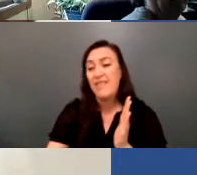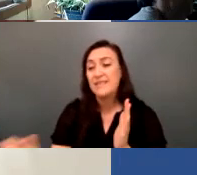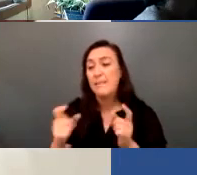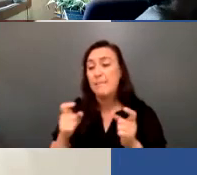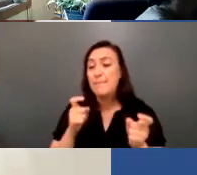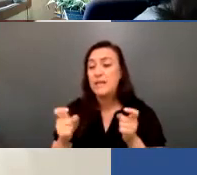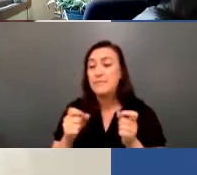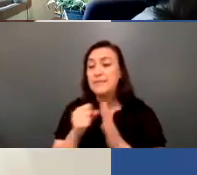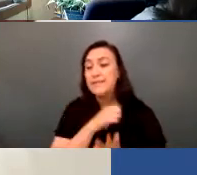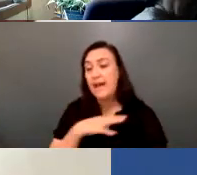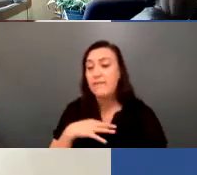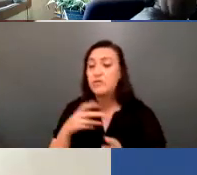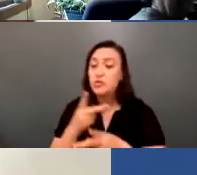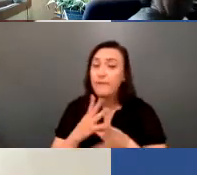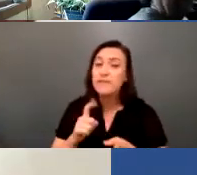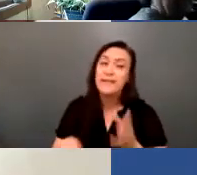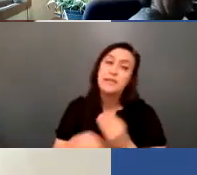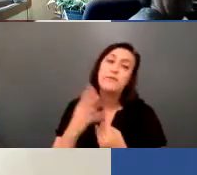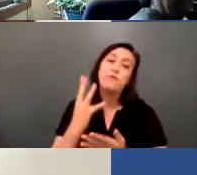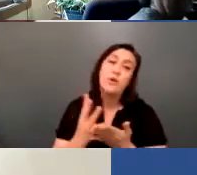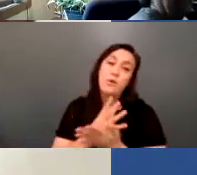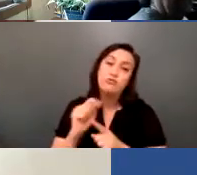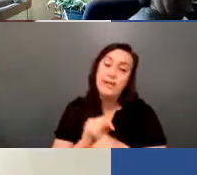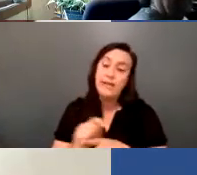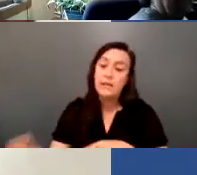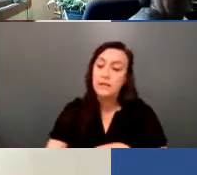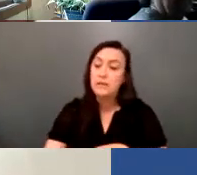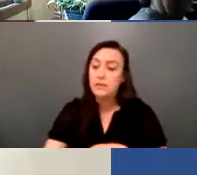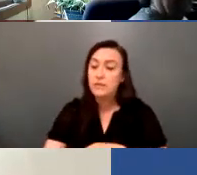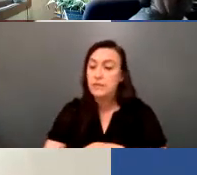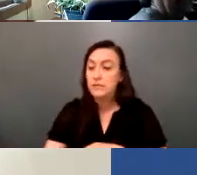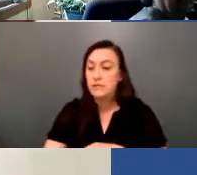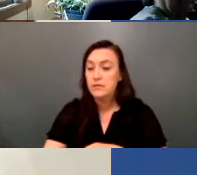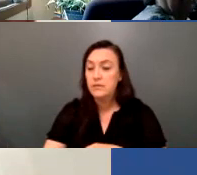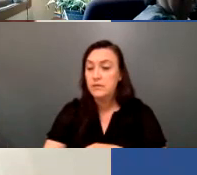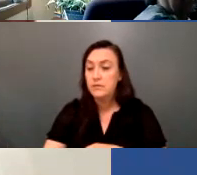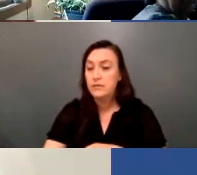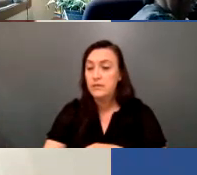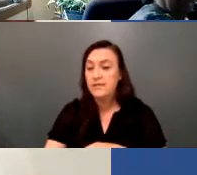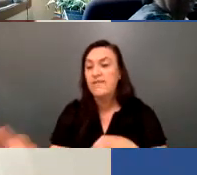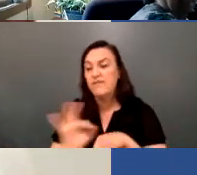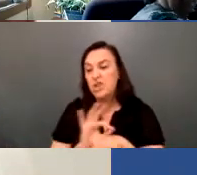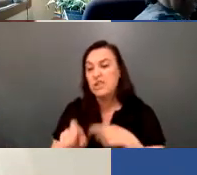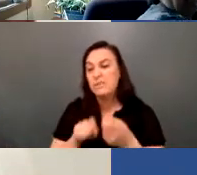supervisors needed additional 4 hour training on function specific pieces for positive supports and